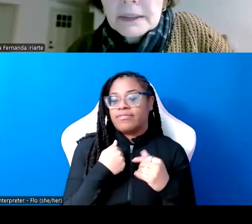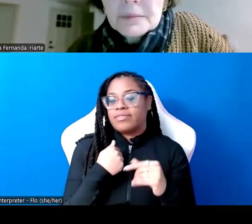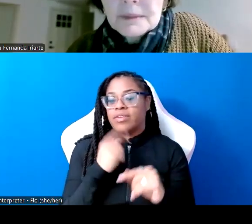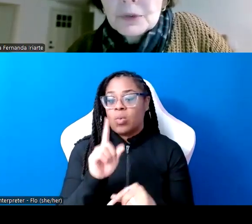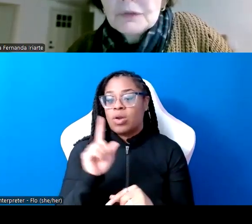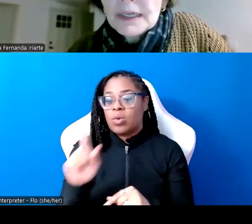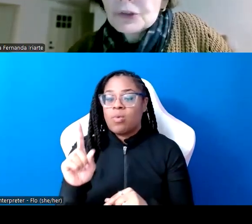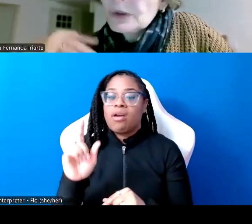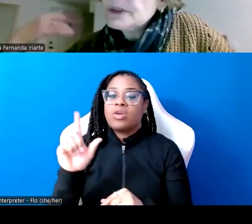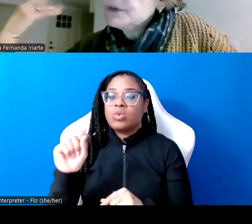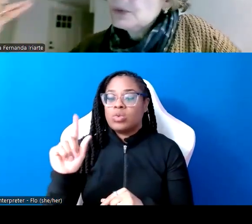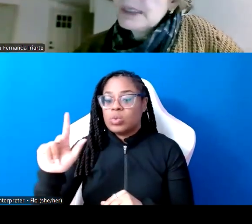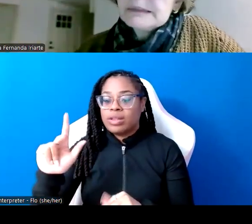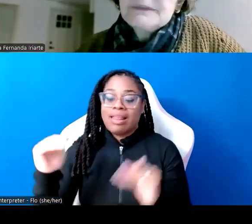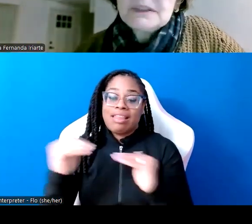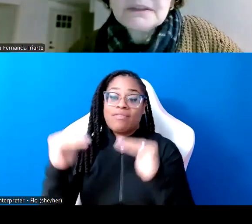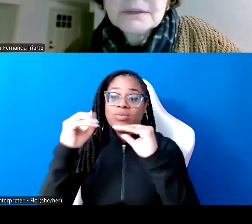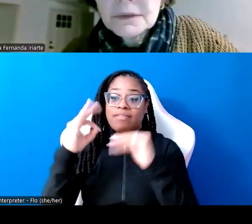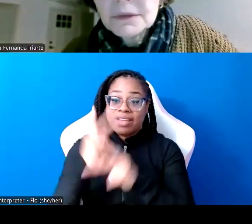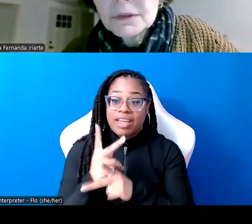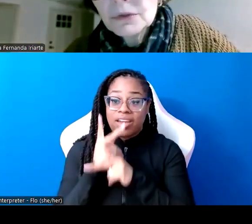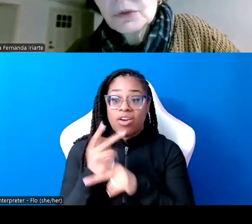Remember, you've got to show that if you were not living in an institution,